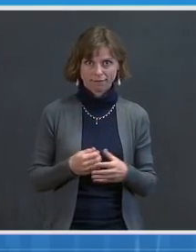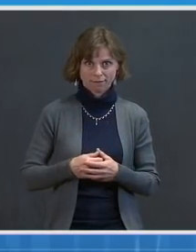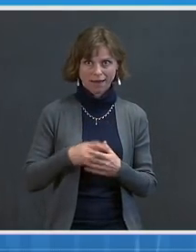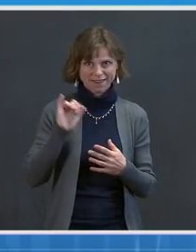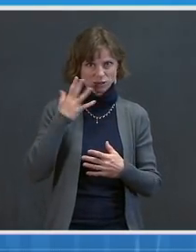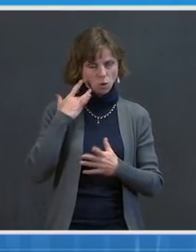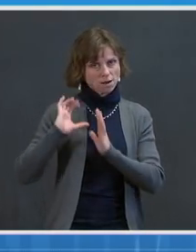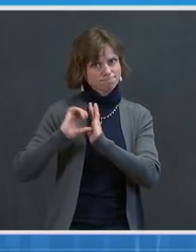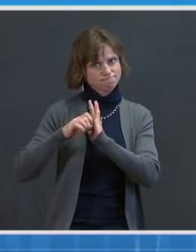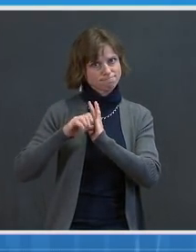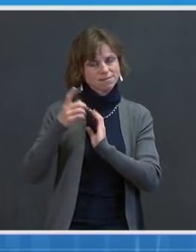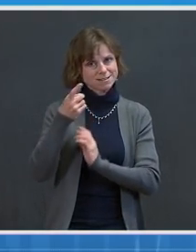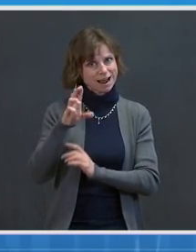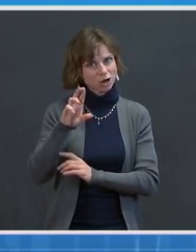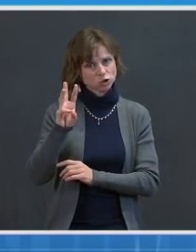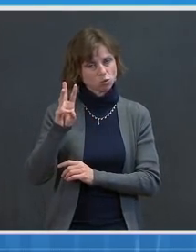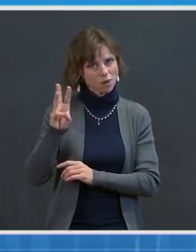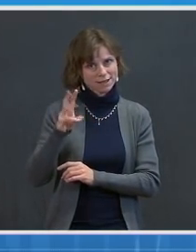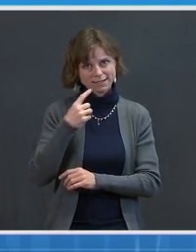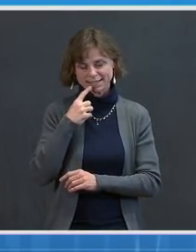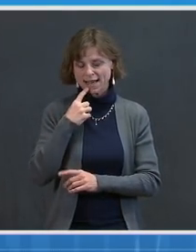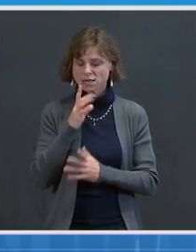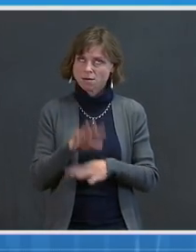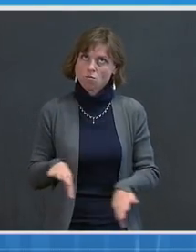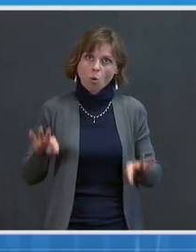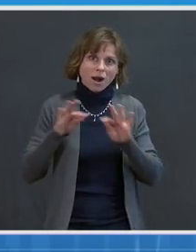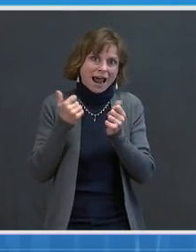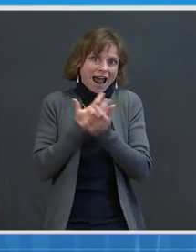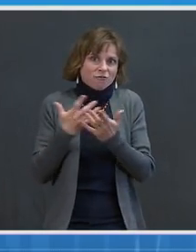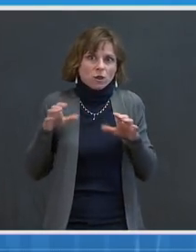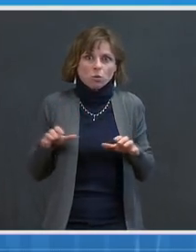in every aspect of what we do, of getting more people vaccinated --